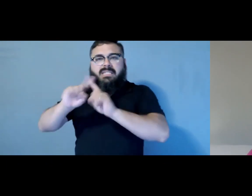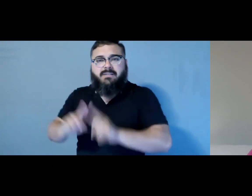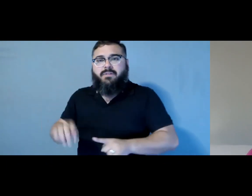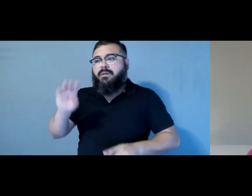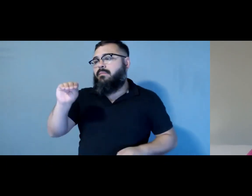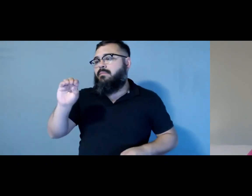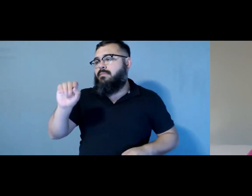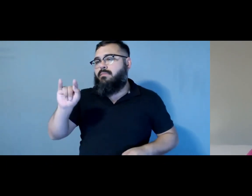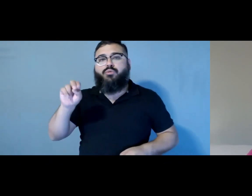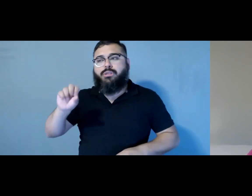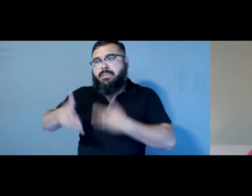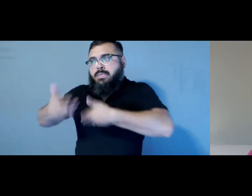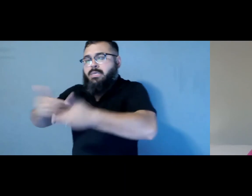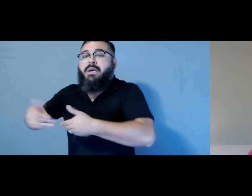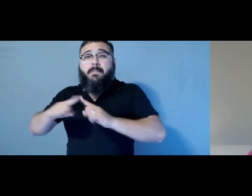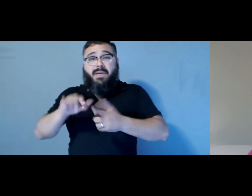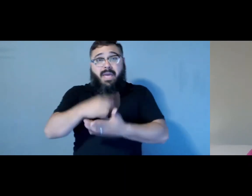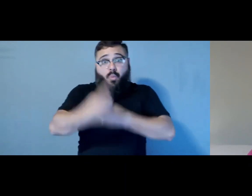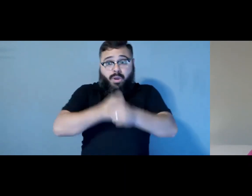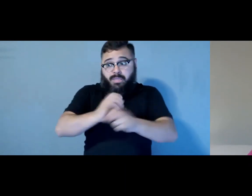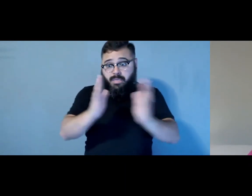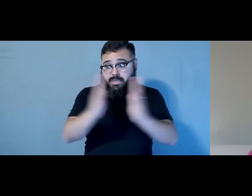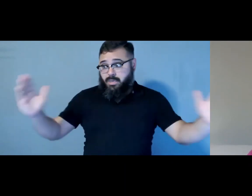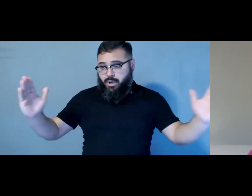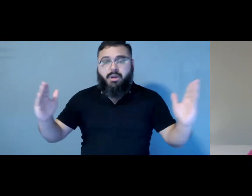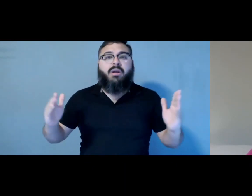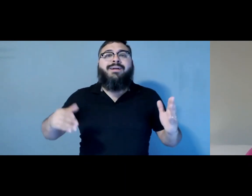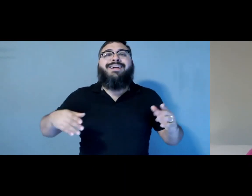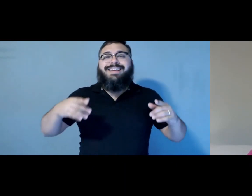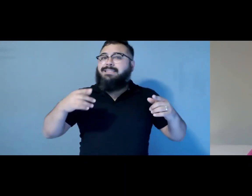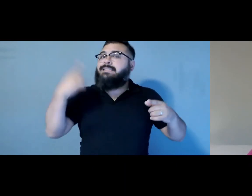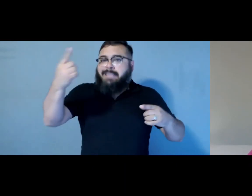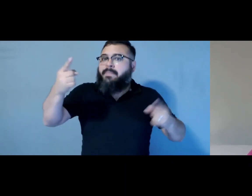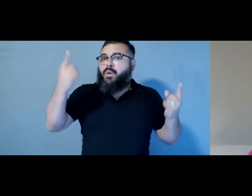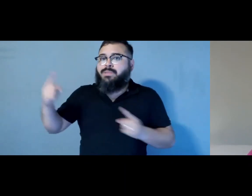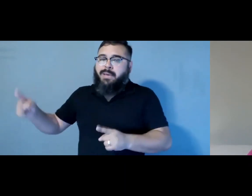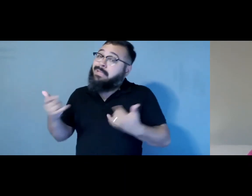that full year that it was taking to get implemented, stuff was happening, it's still frustrating,